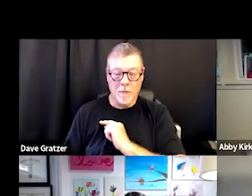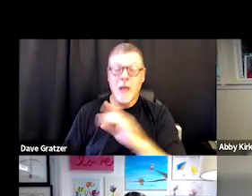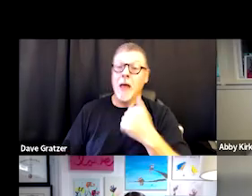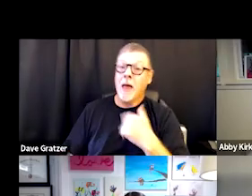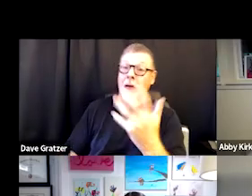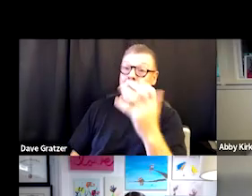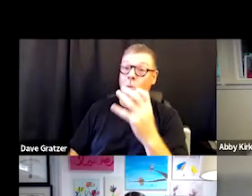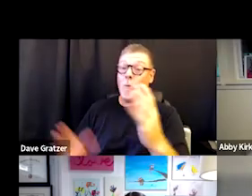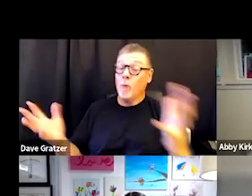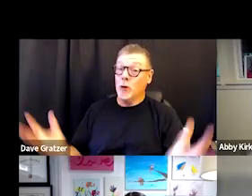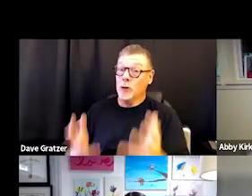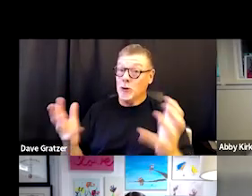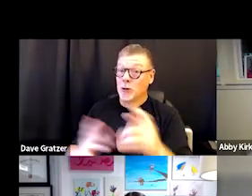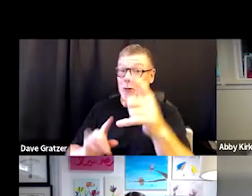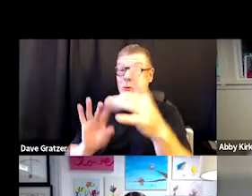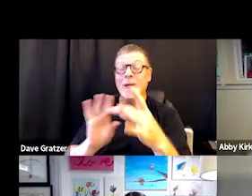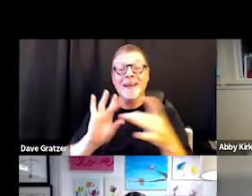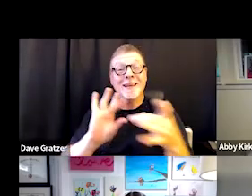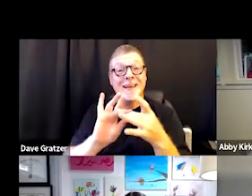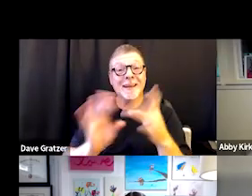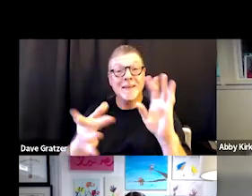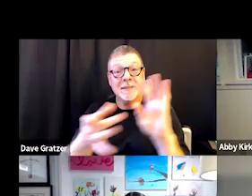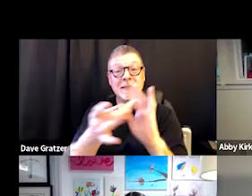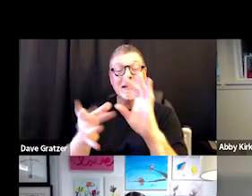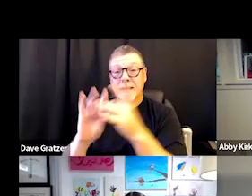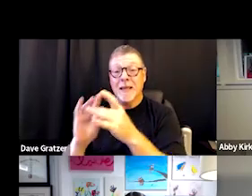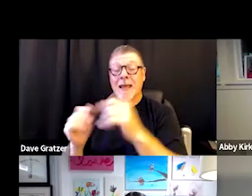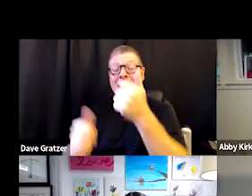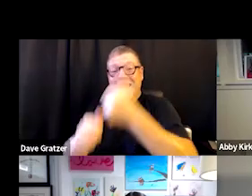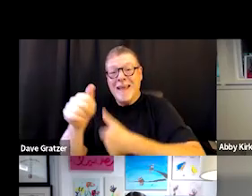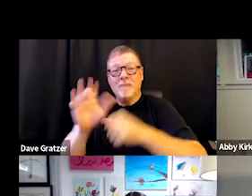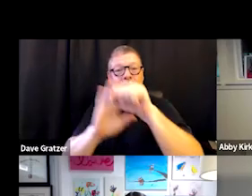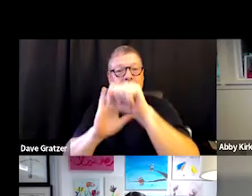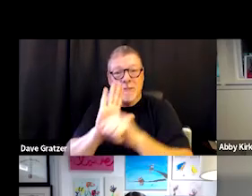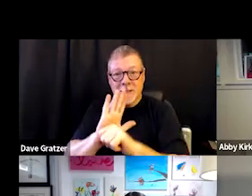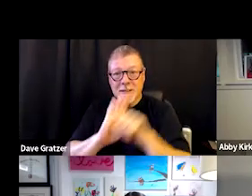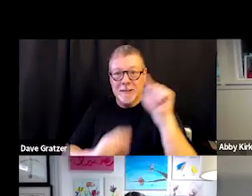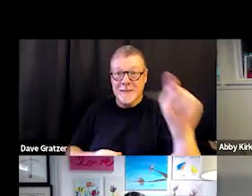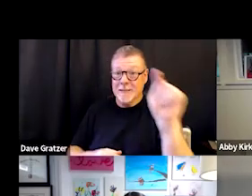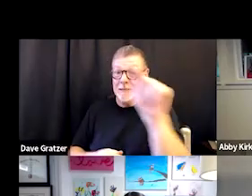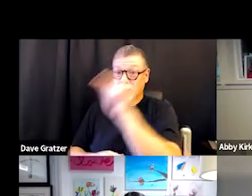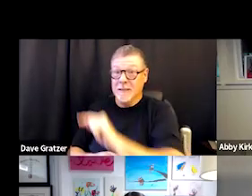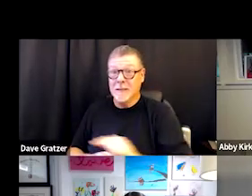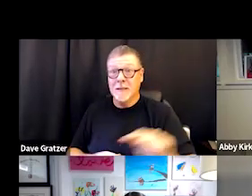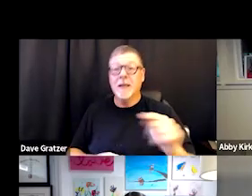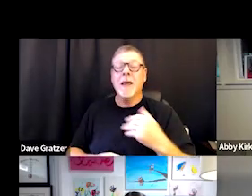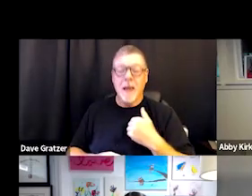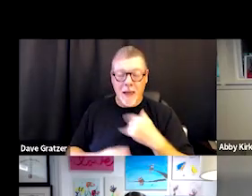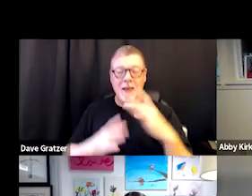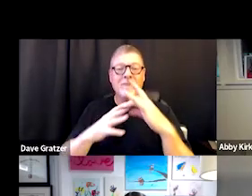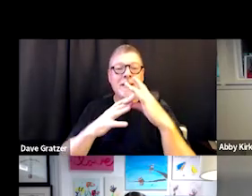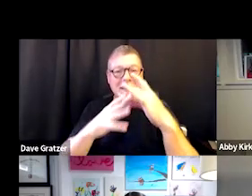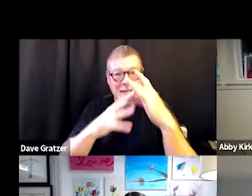with those SOAR leaders in your state. Every state has a SOAR leader in the state directory,